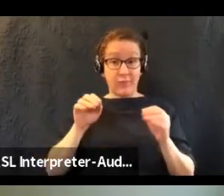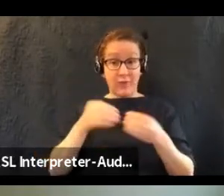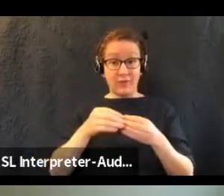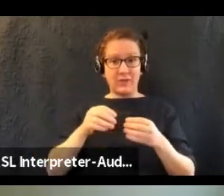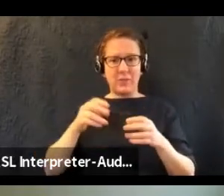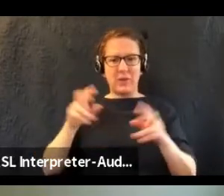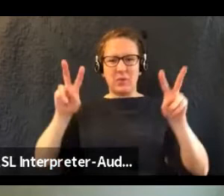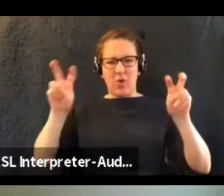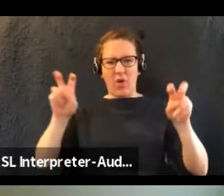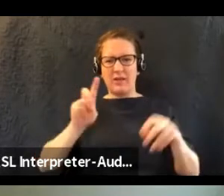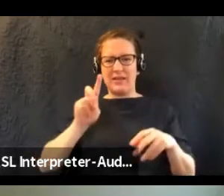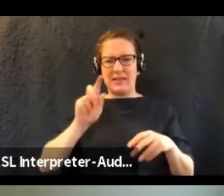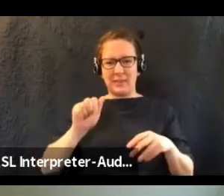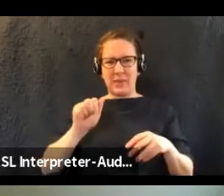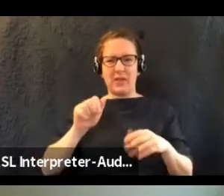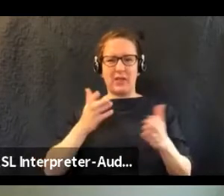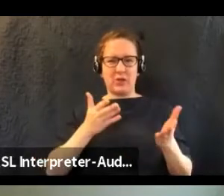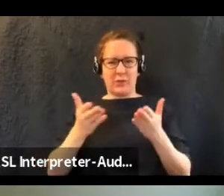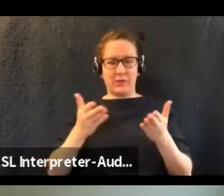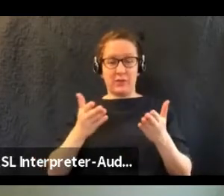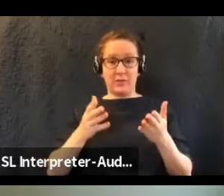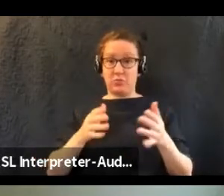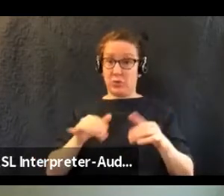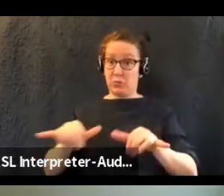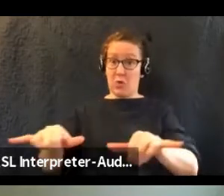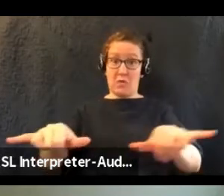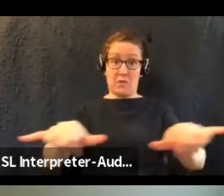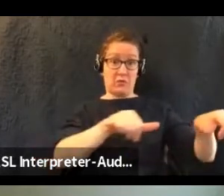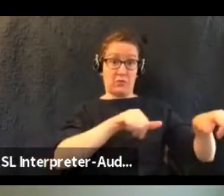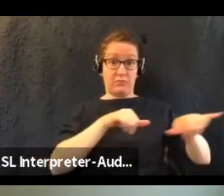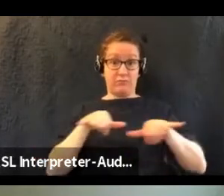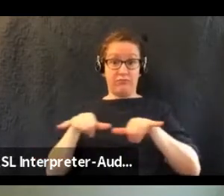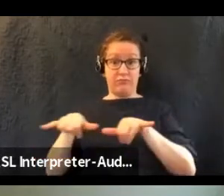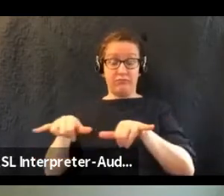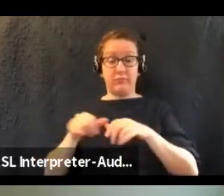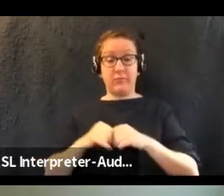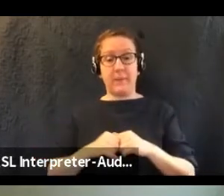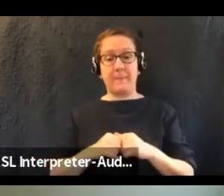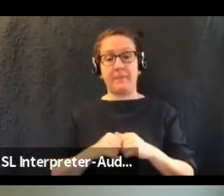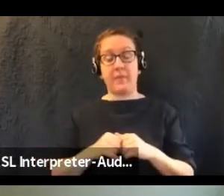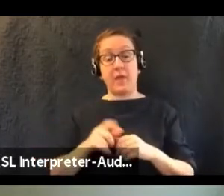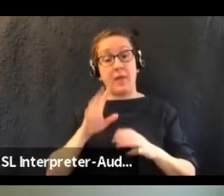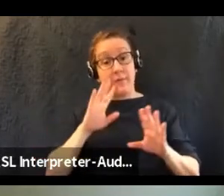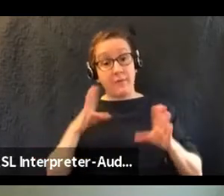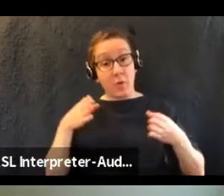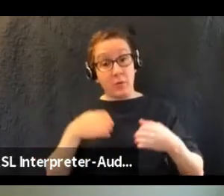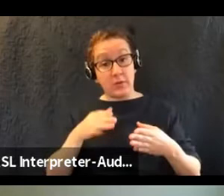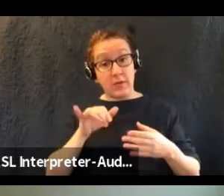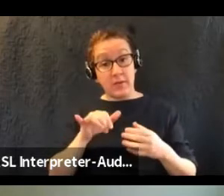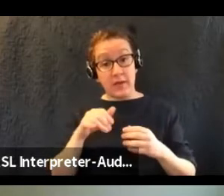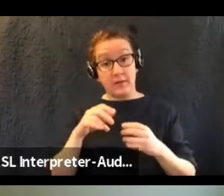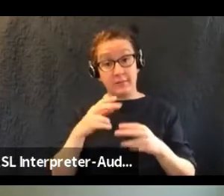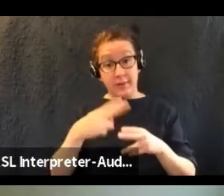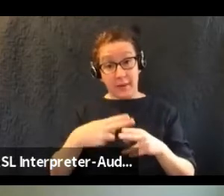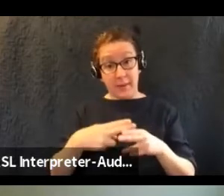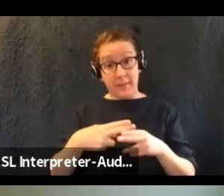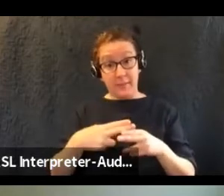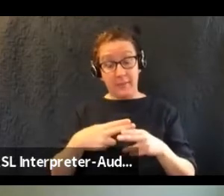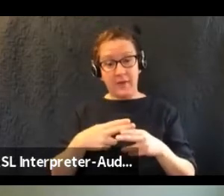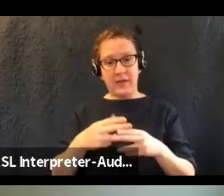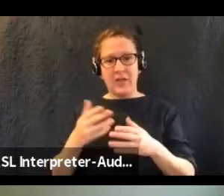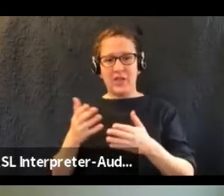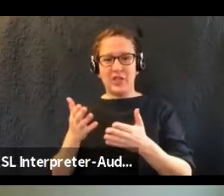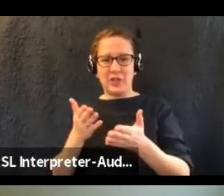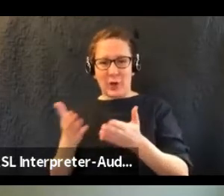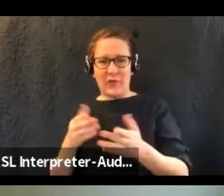That was quite universal, and the focus in that kind of a name is "service," again coming